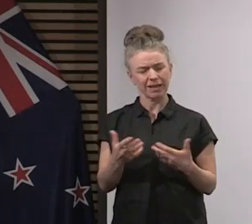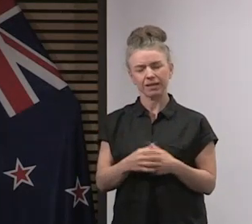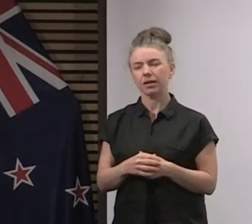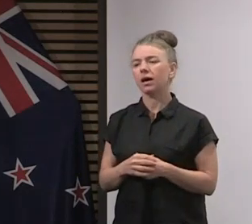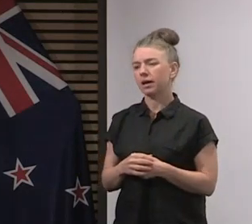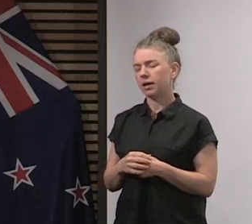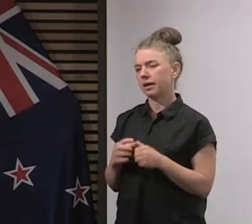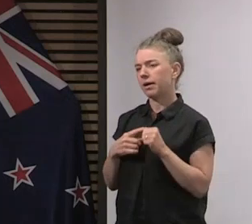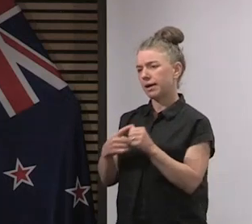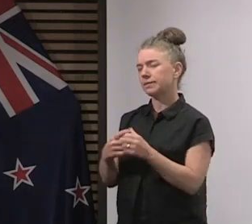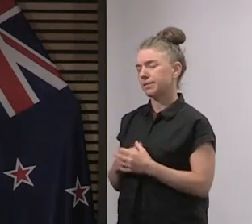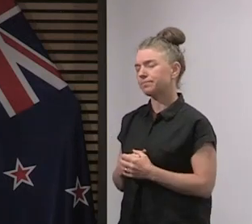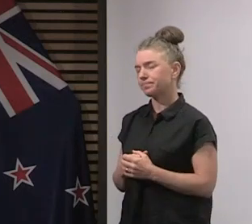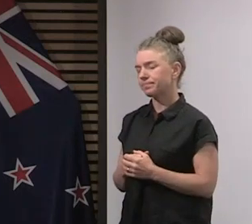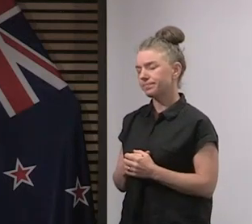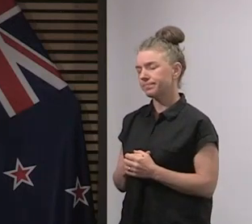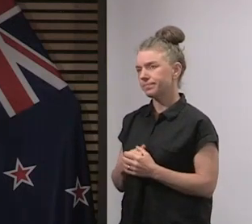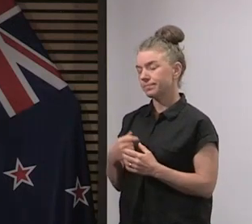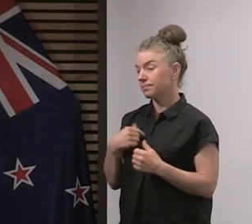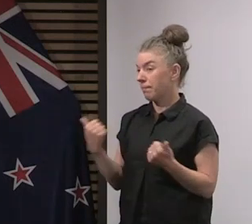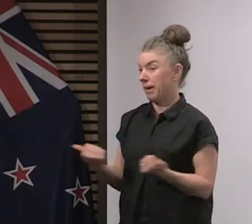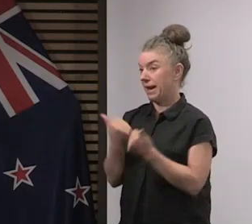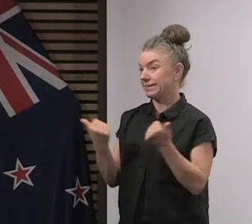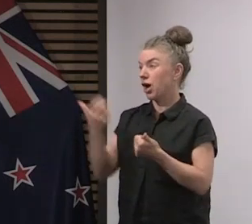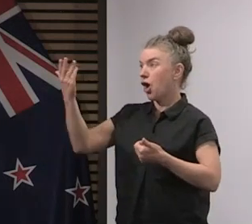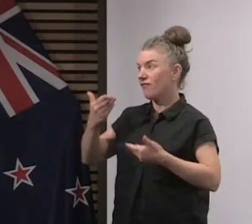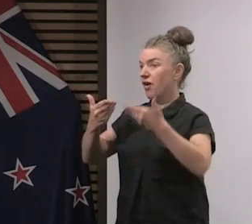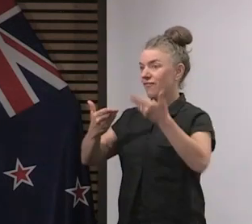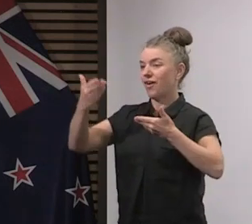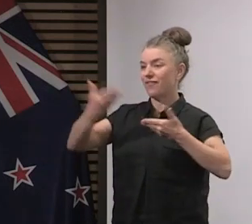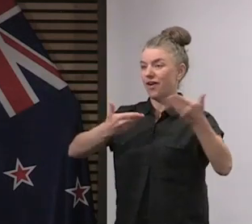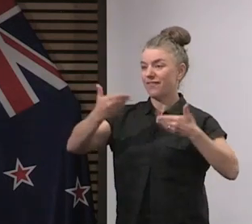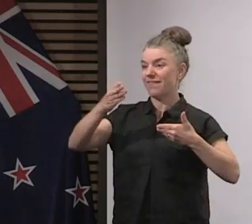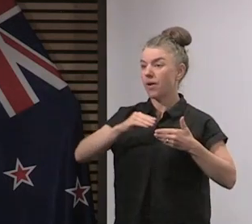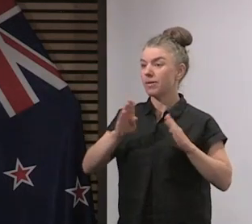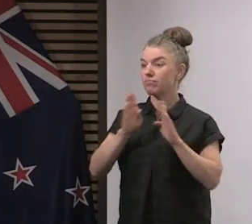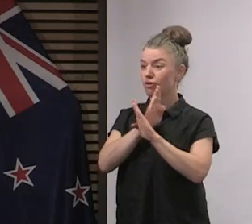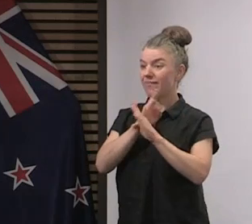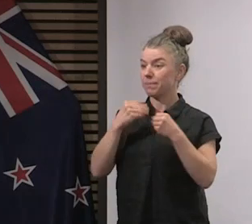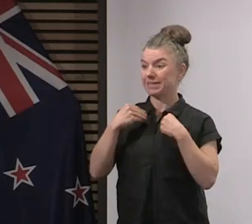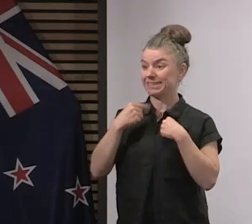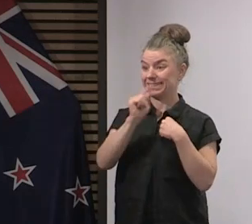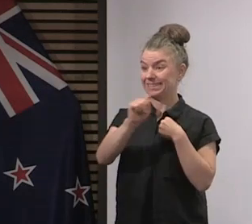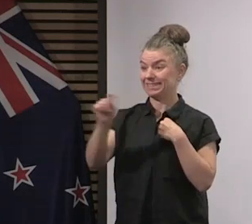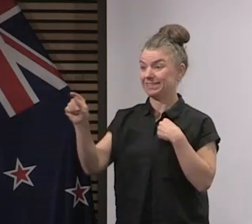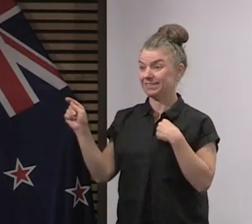and why haven't there a dig natural advisory group? What I can say is we have had a huge